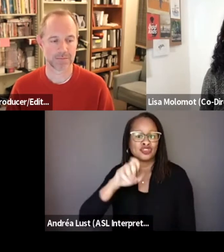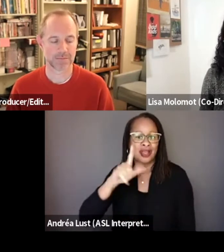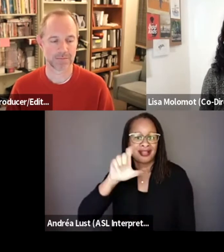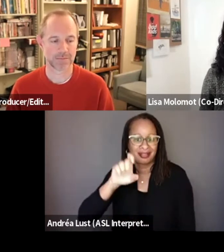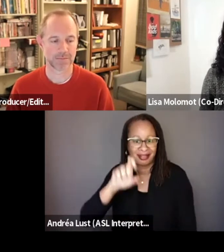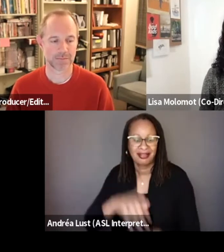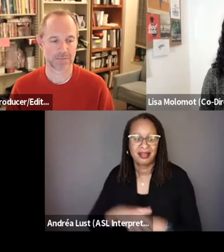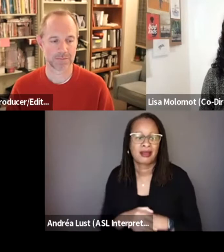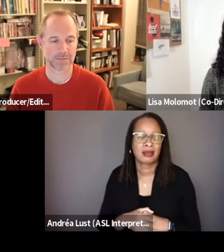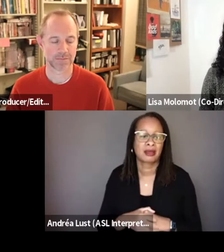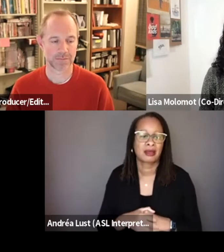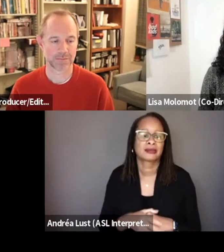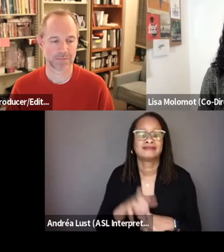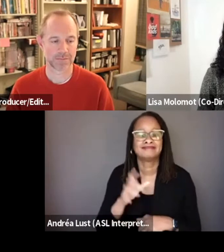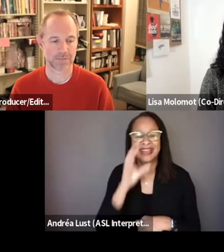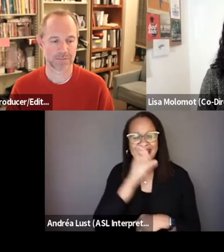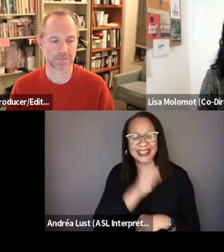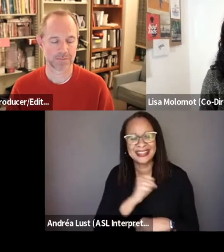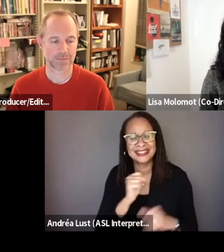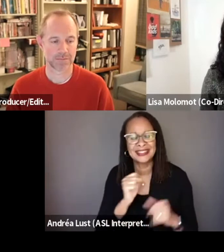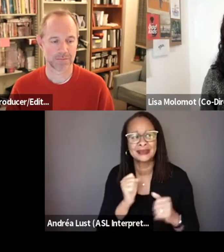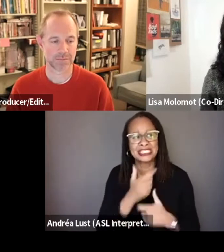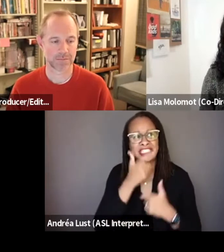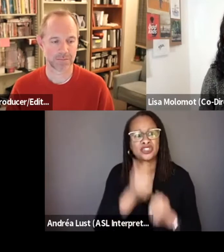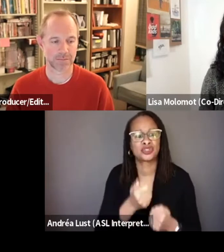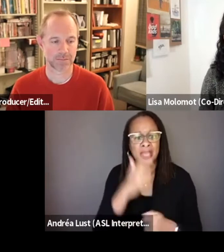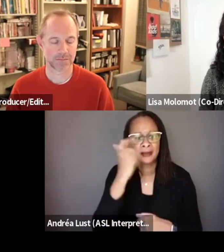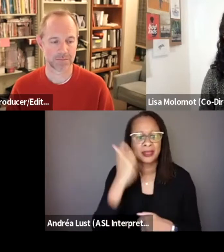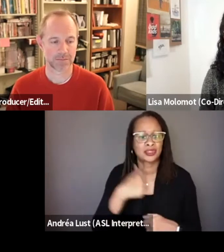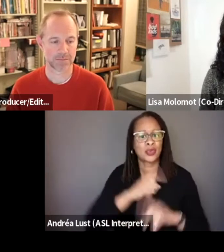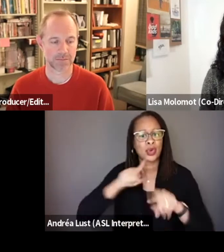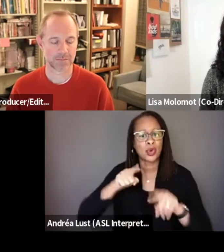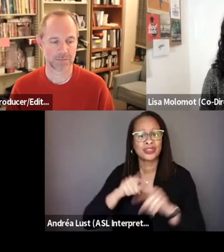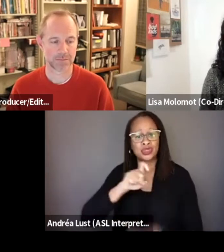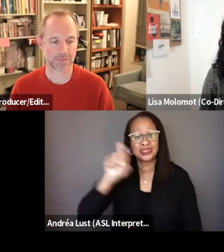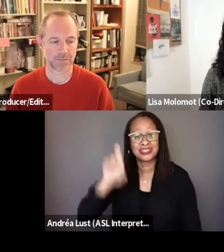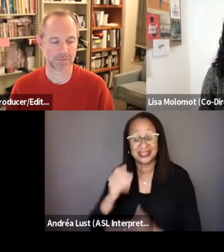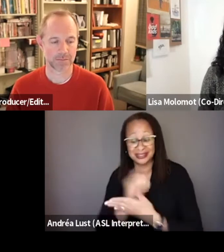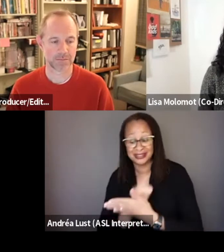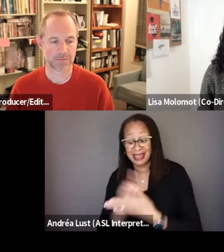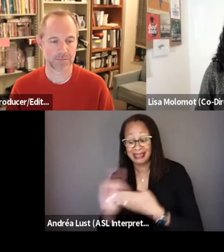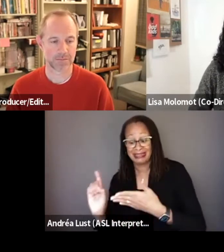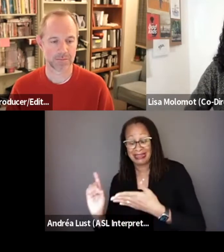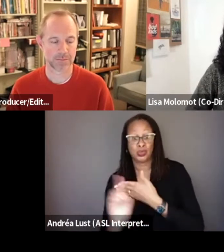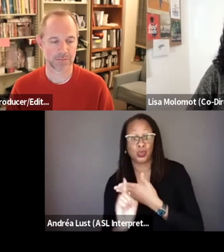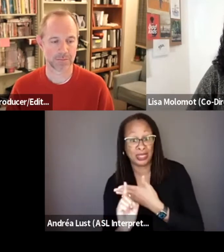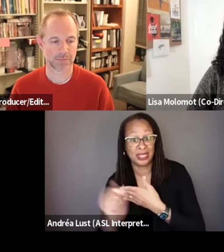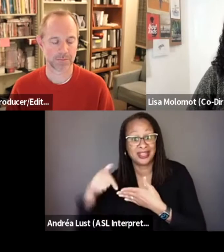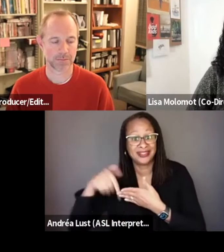I guess it was just interesting because we were going to Texas the next week, so at that point in the filming,